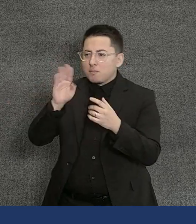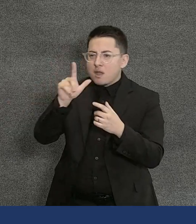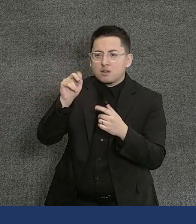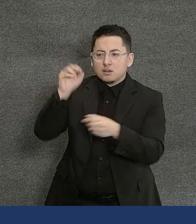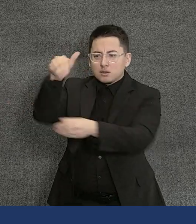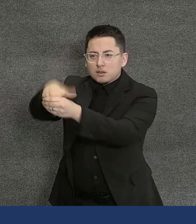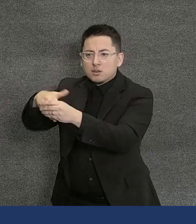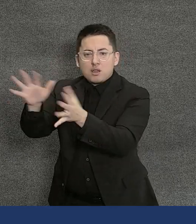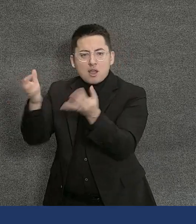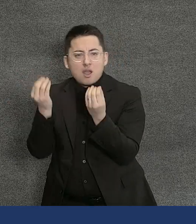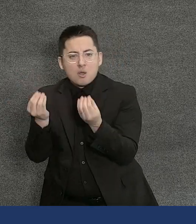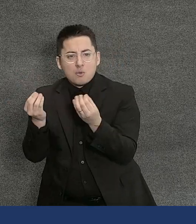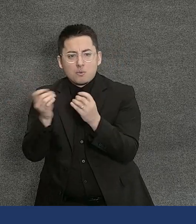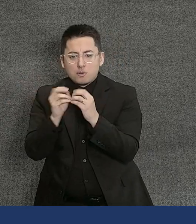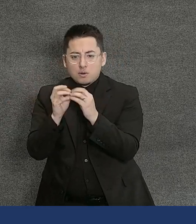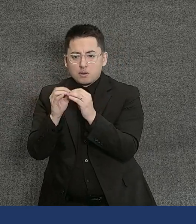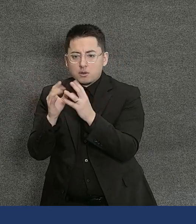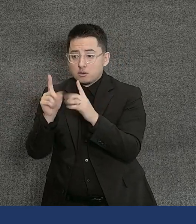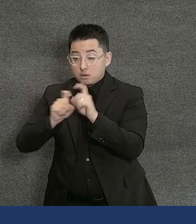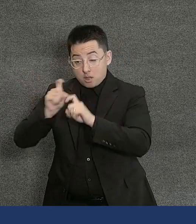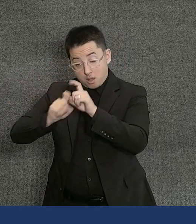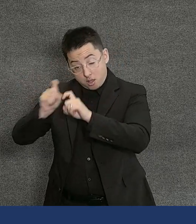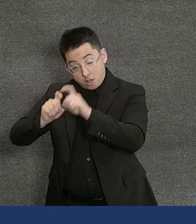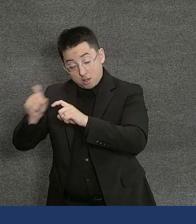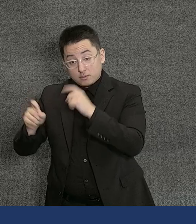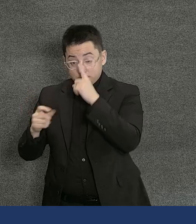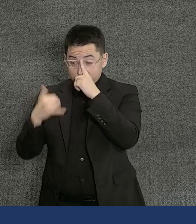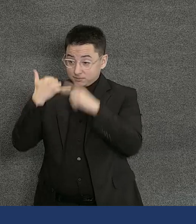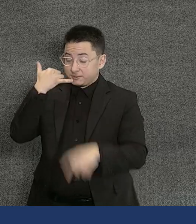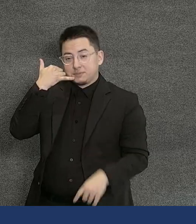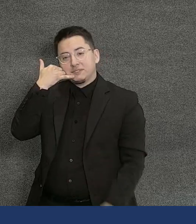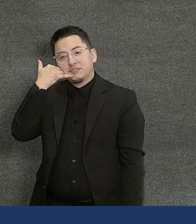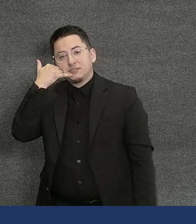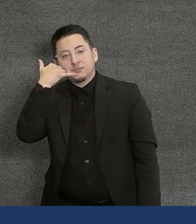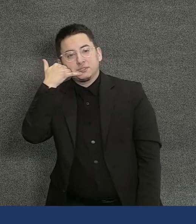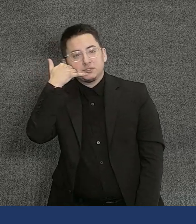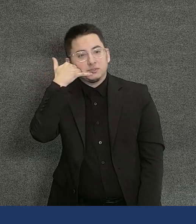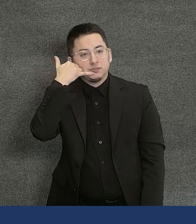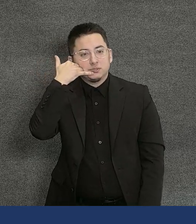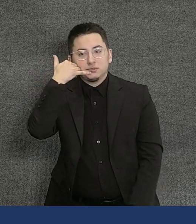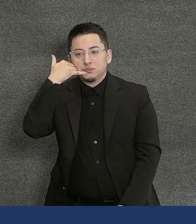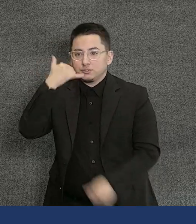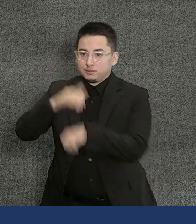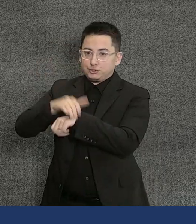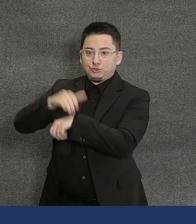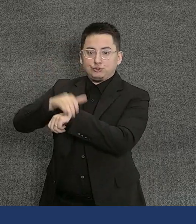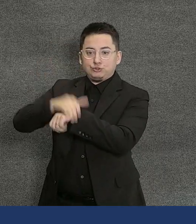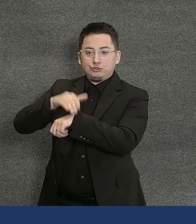we knew that phone setup would exclude certain people.